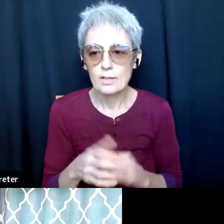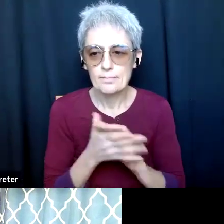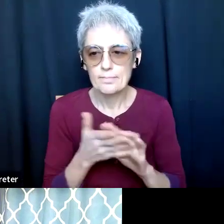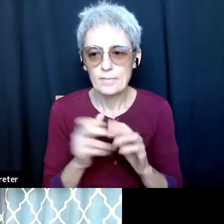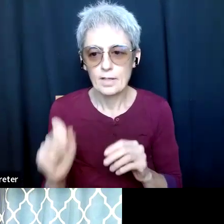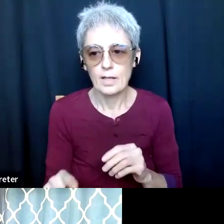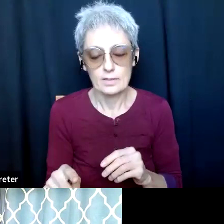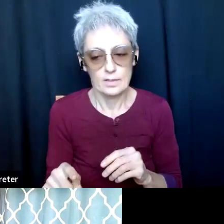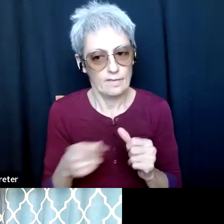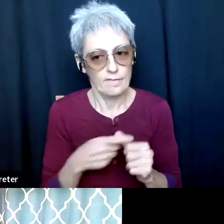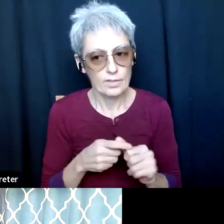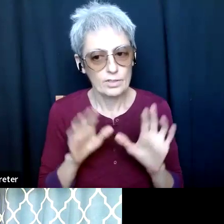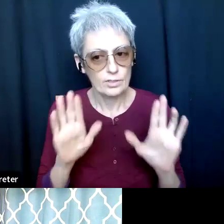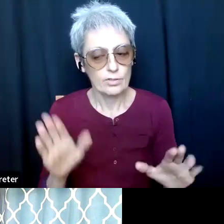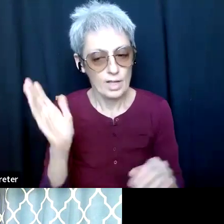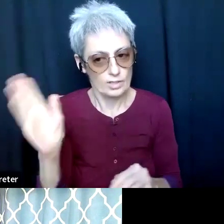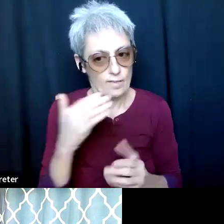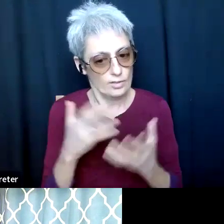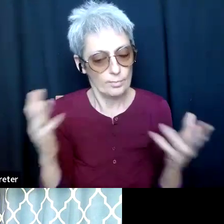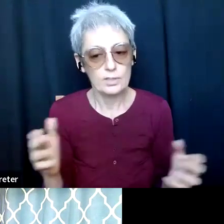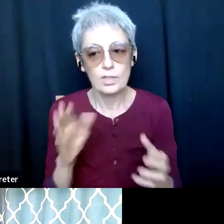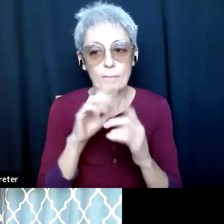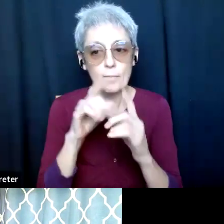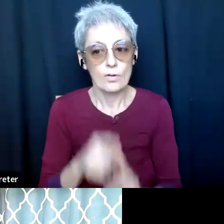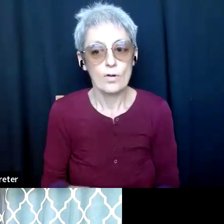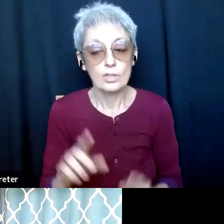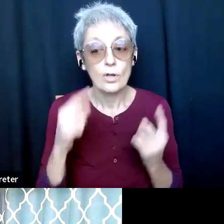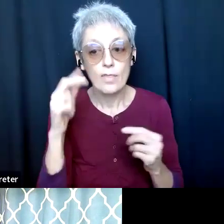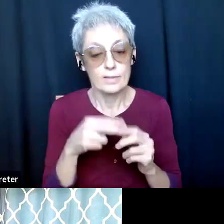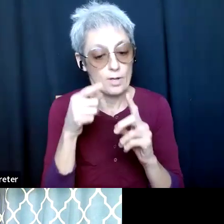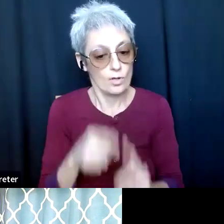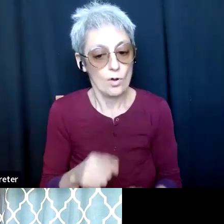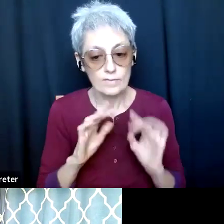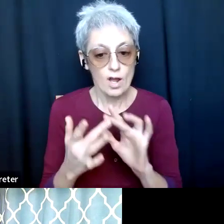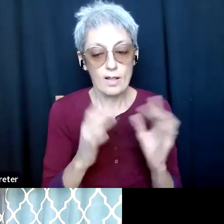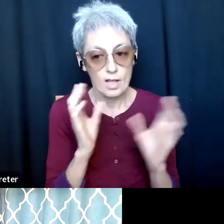Sari Kim says, "One more thing if time allows, I wanted to ask also if you have any plans to see